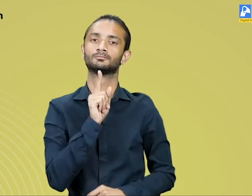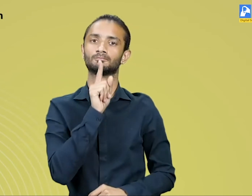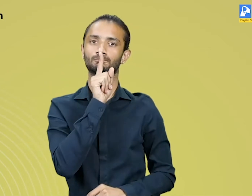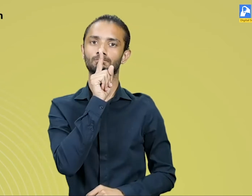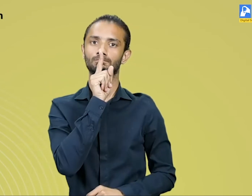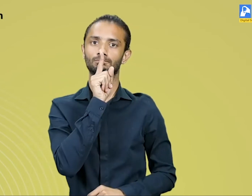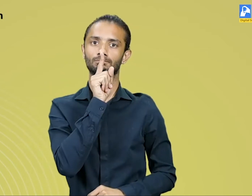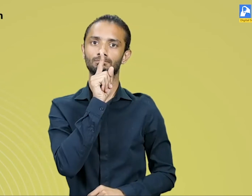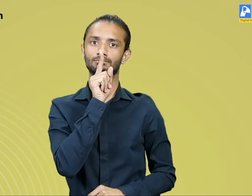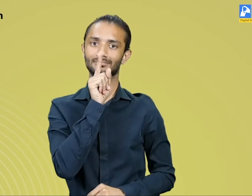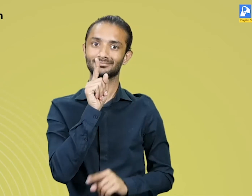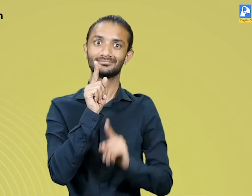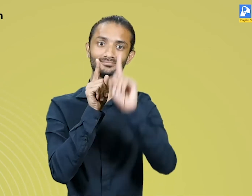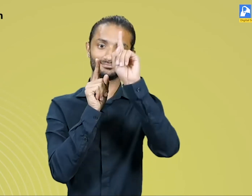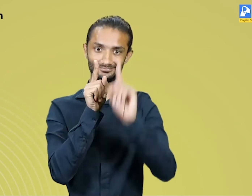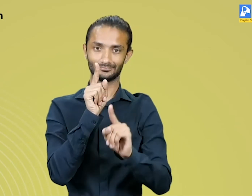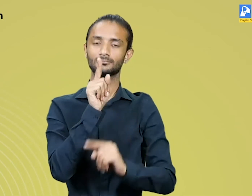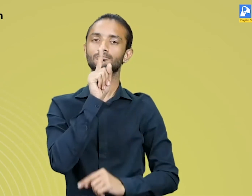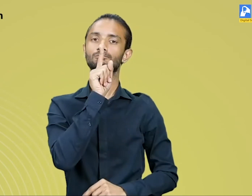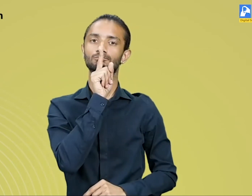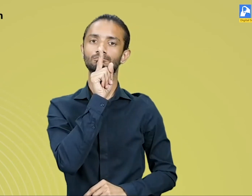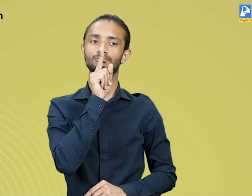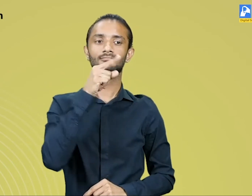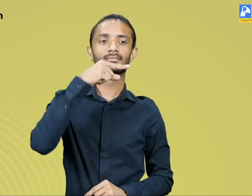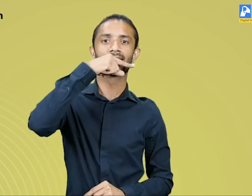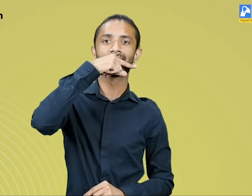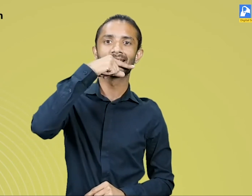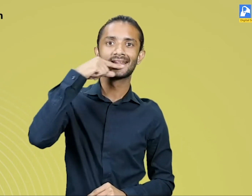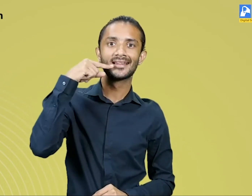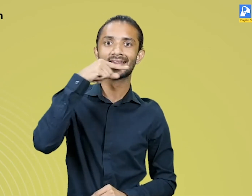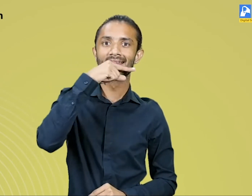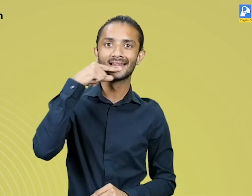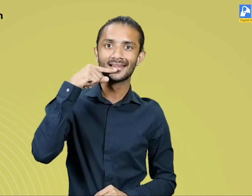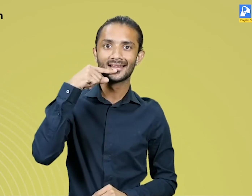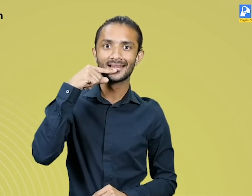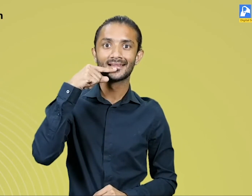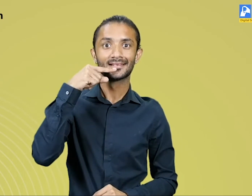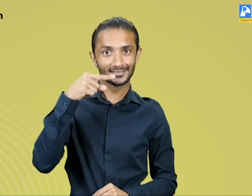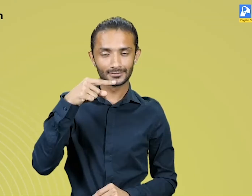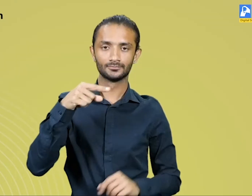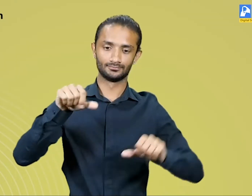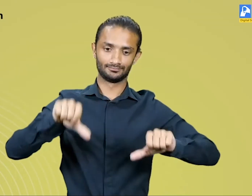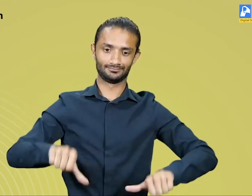While in 'Quiet', the orientation is 'downward'.